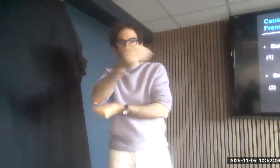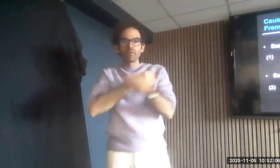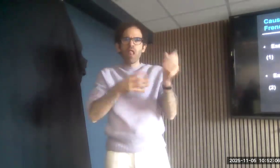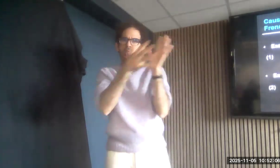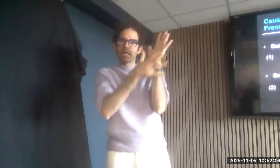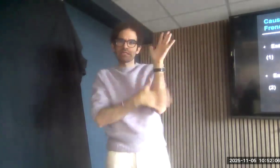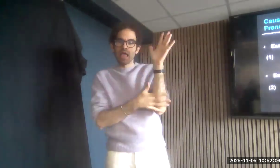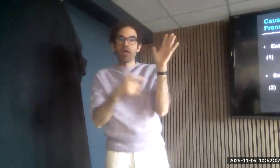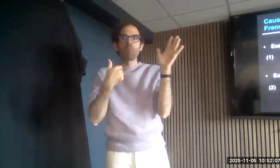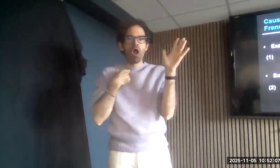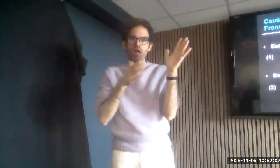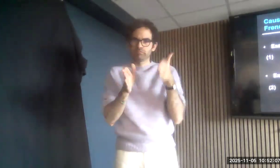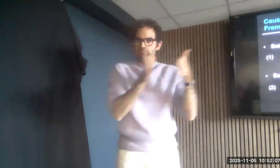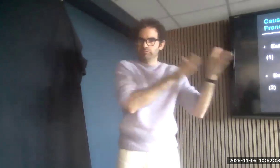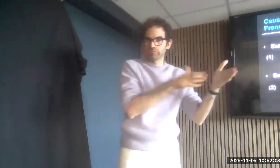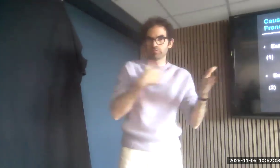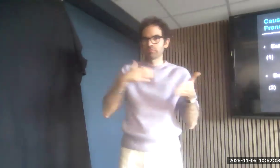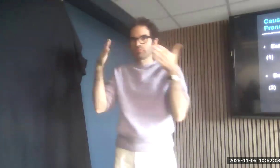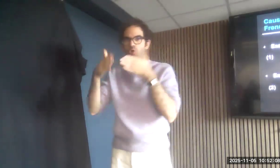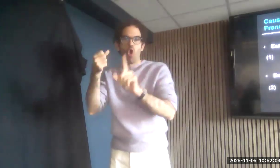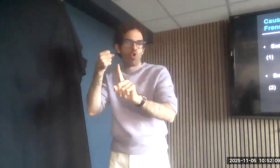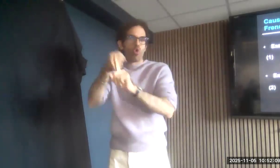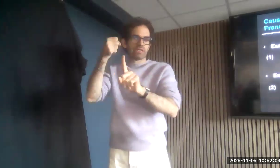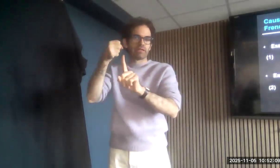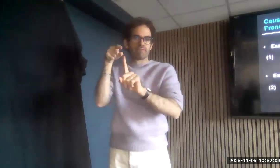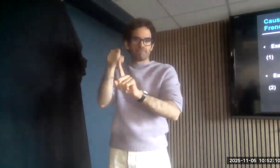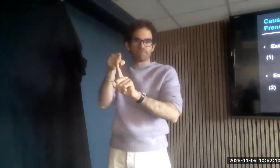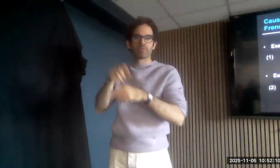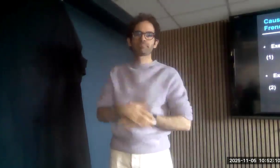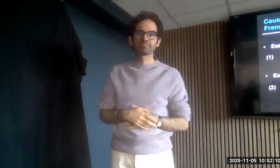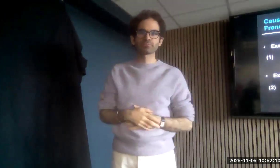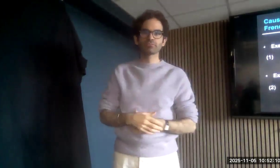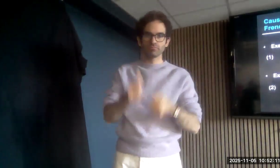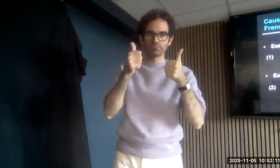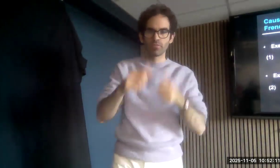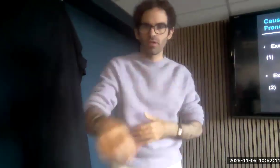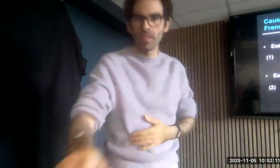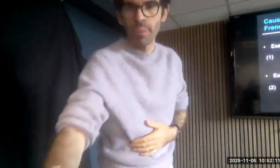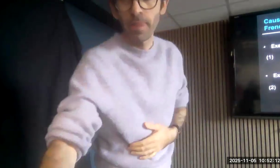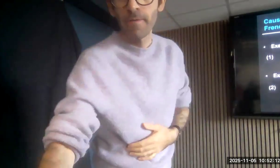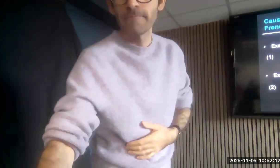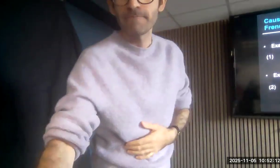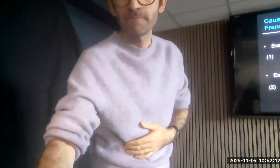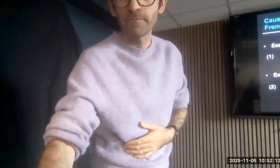There's a different lexical item here. We're focusing specifically on the causative itself.